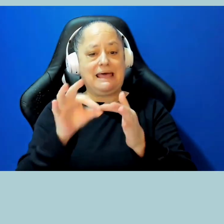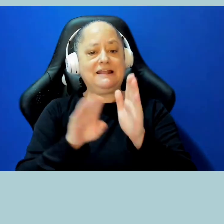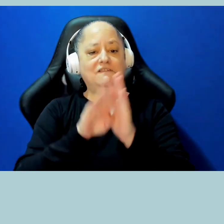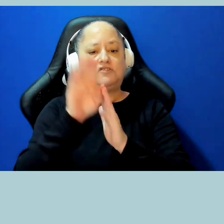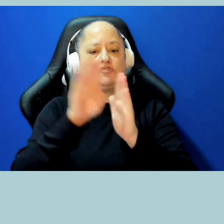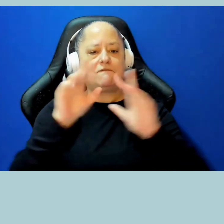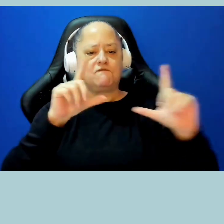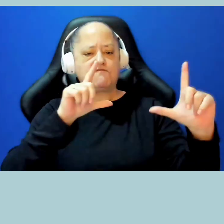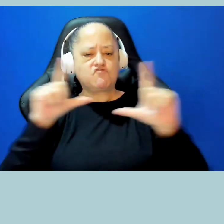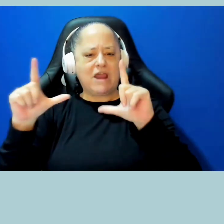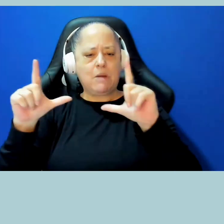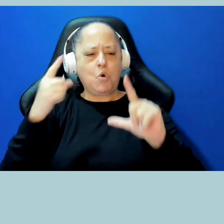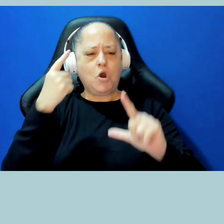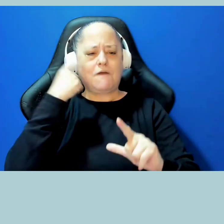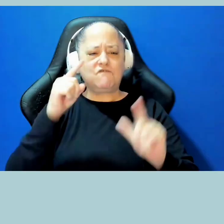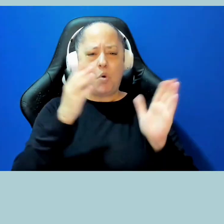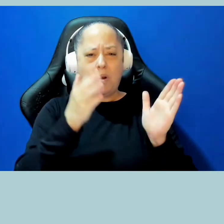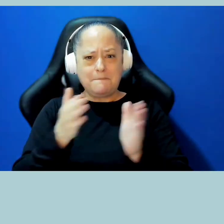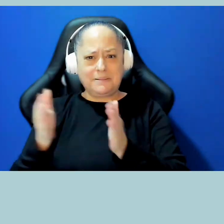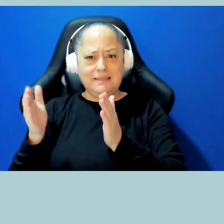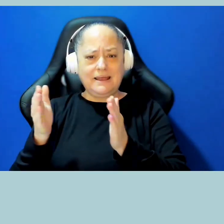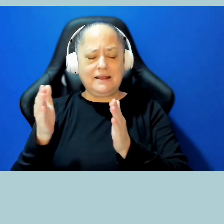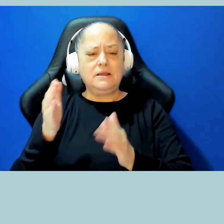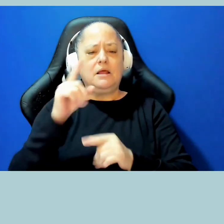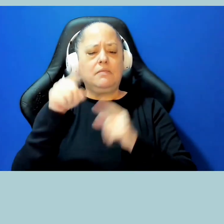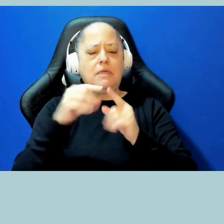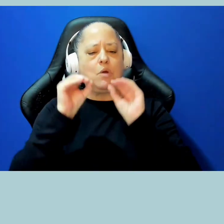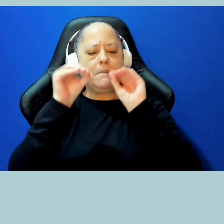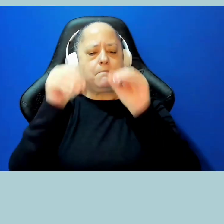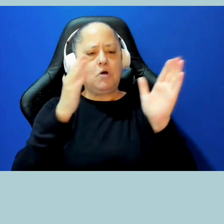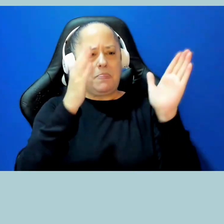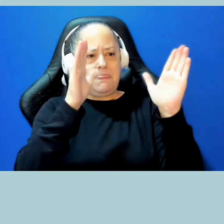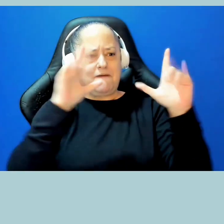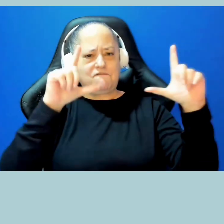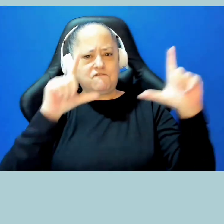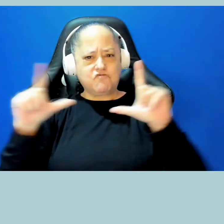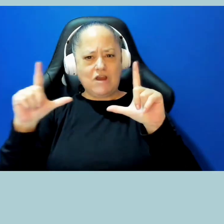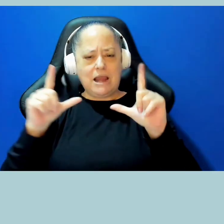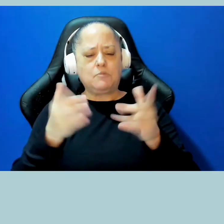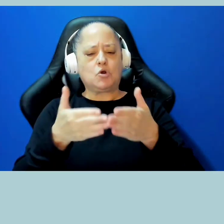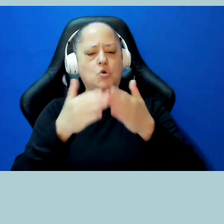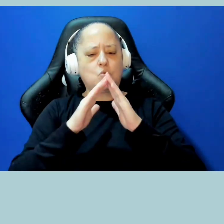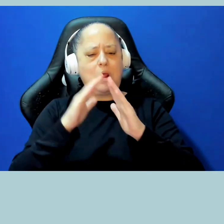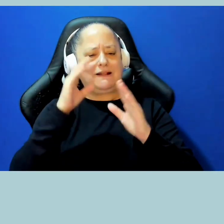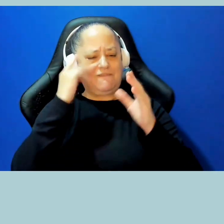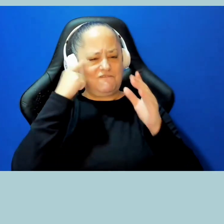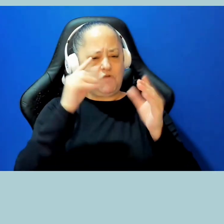for the plan, and then we put the framework out with a request for information so another formal way that